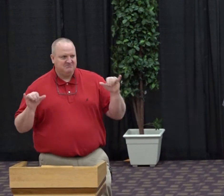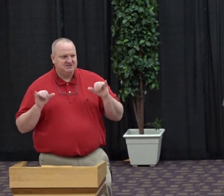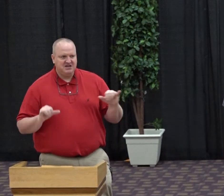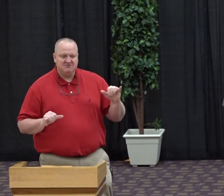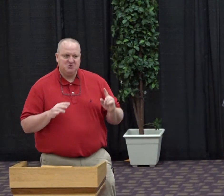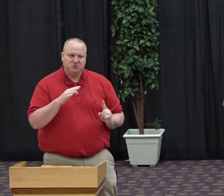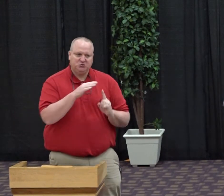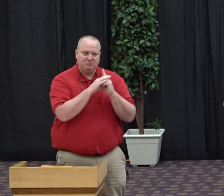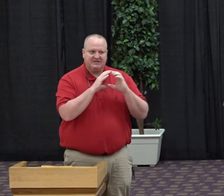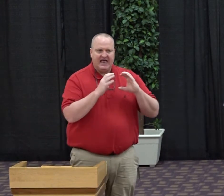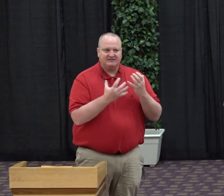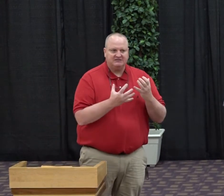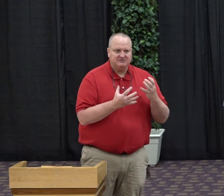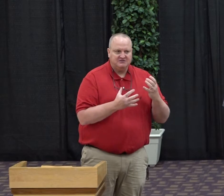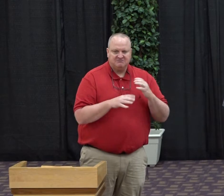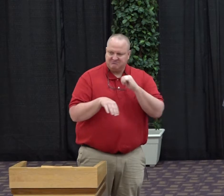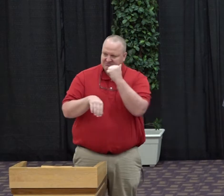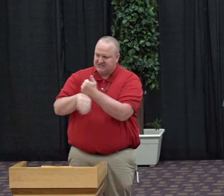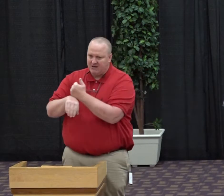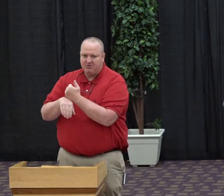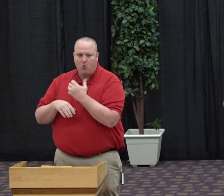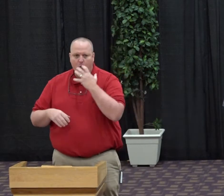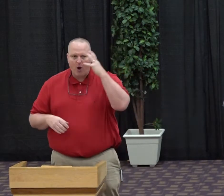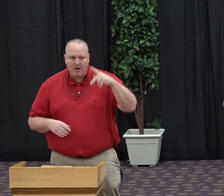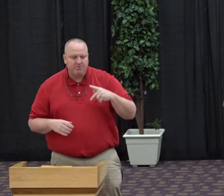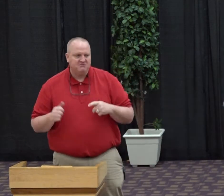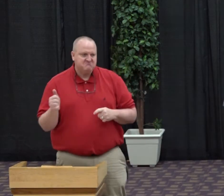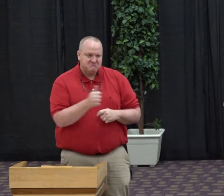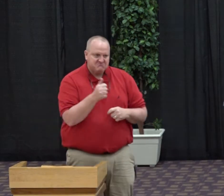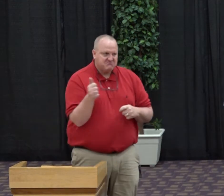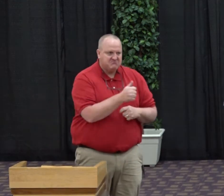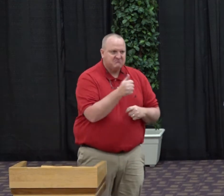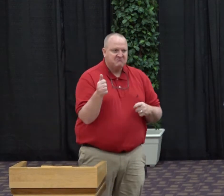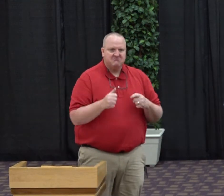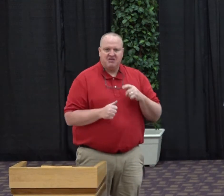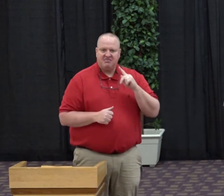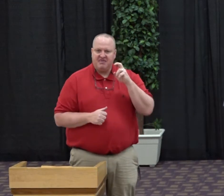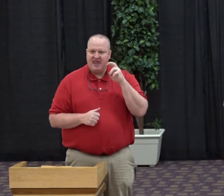Every year, we show up to class. You know, we do our warm ups.